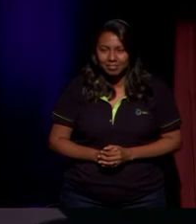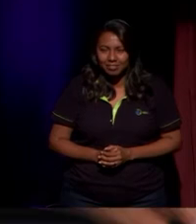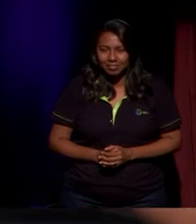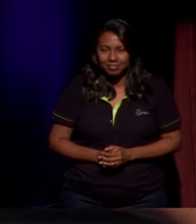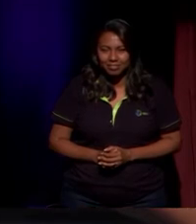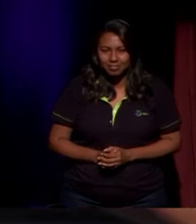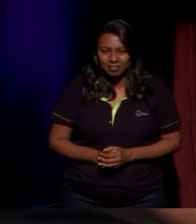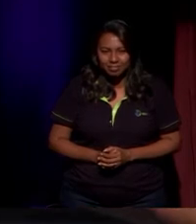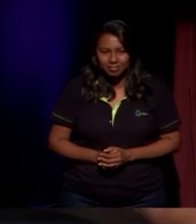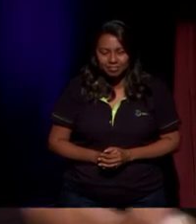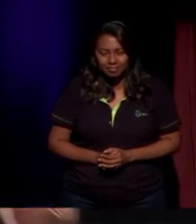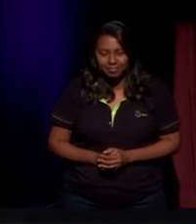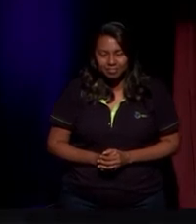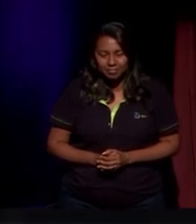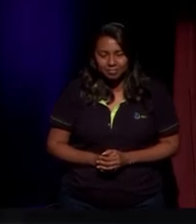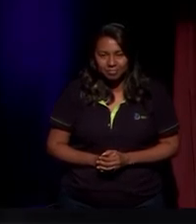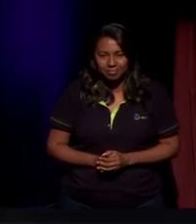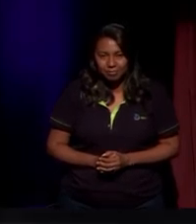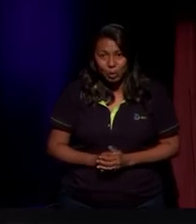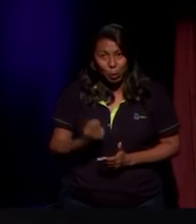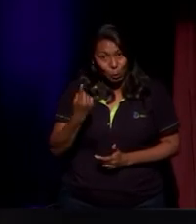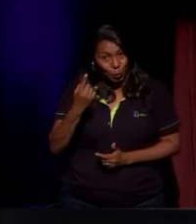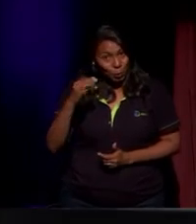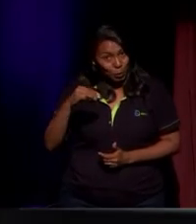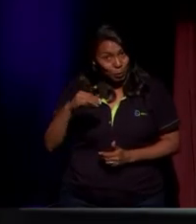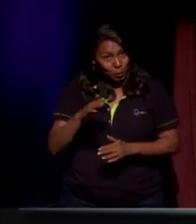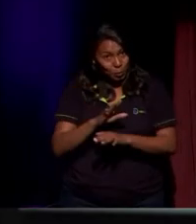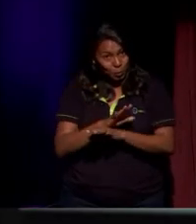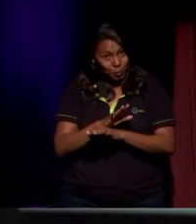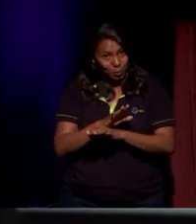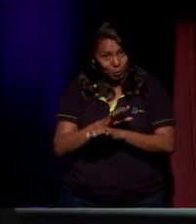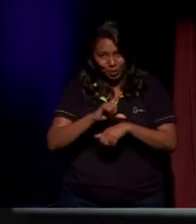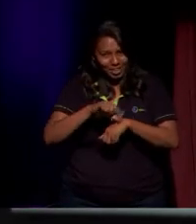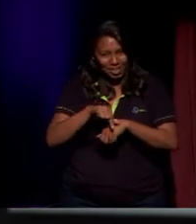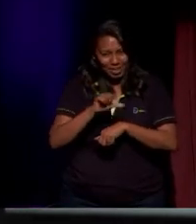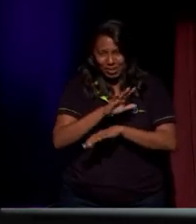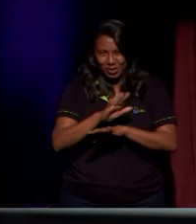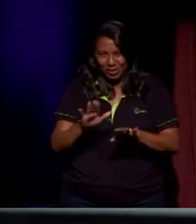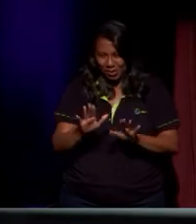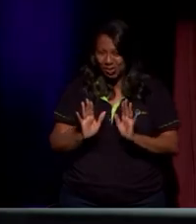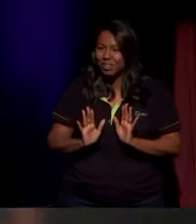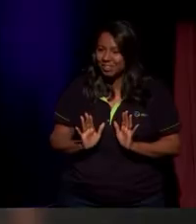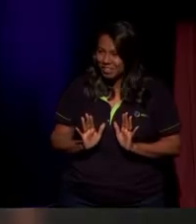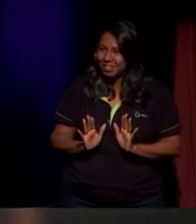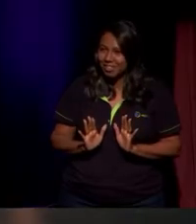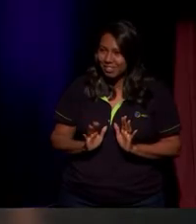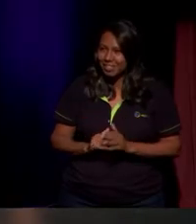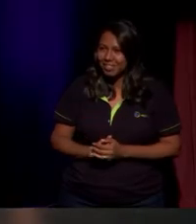With only one minute delay, We'll close the questions.